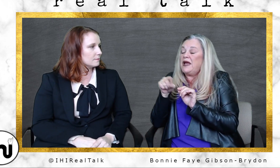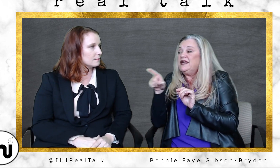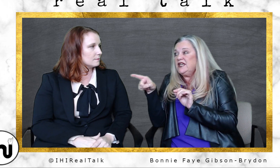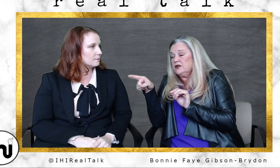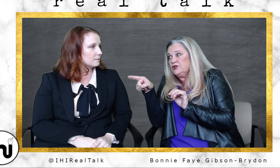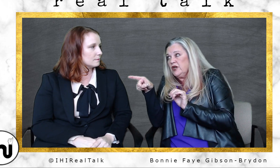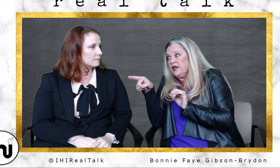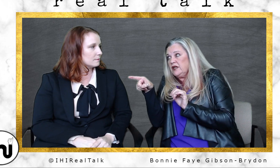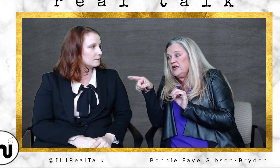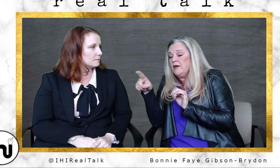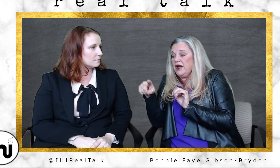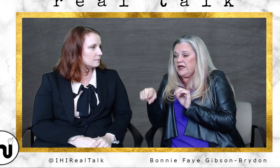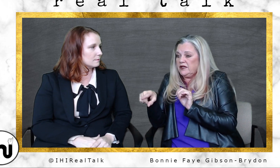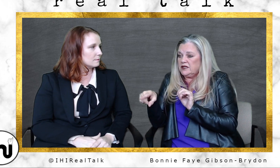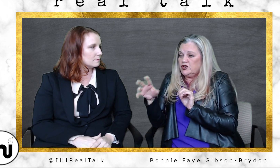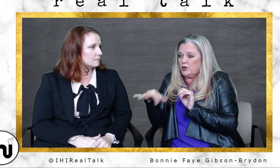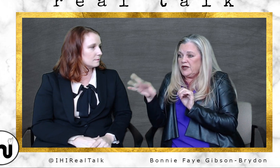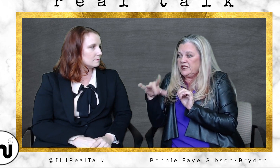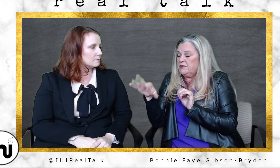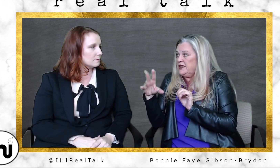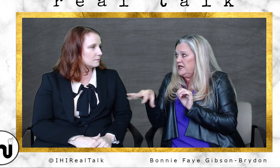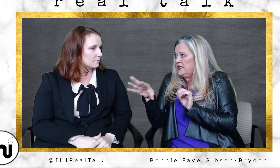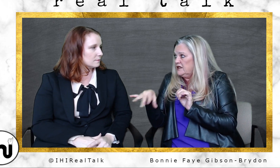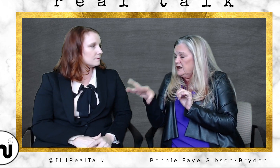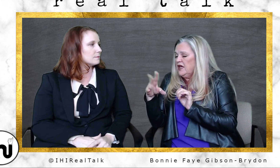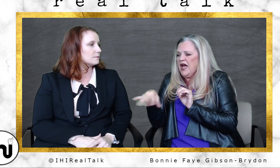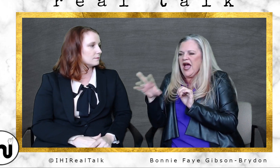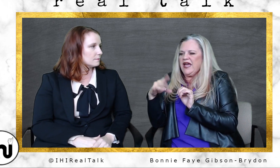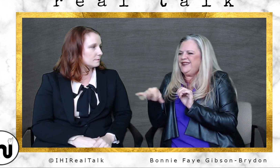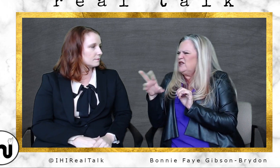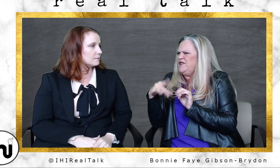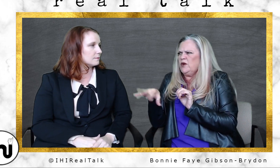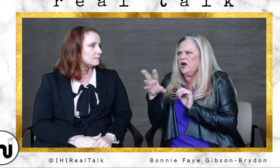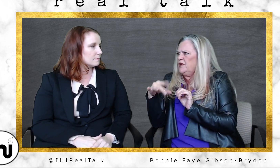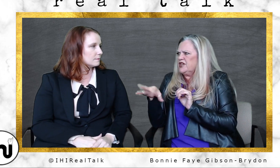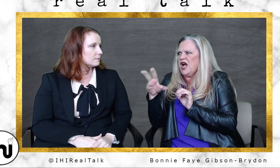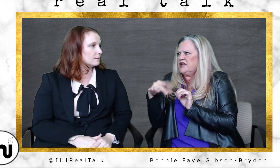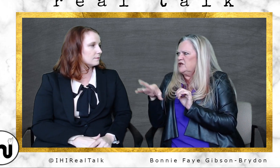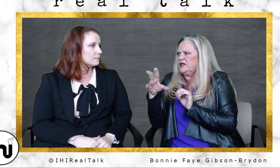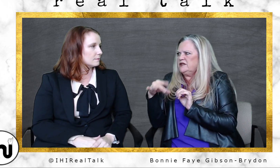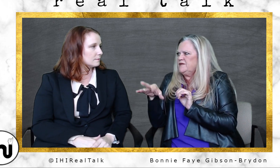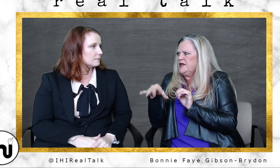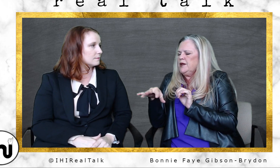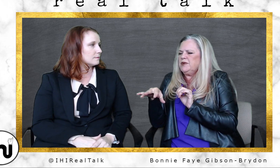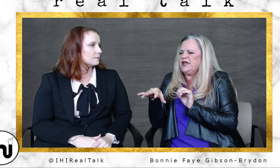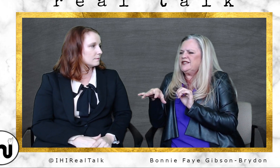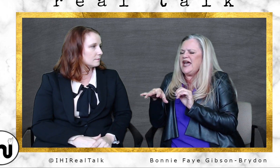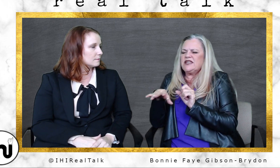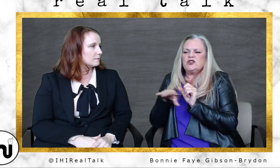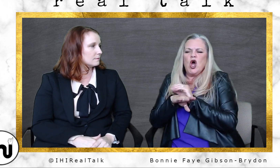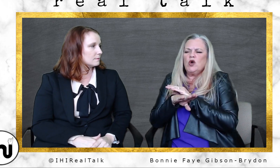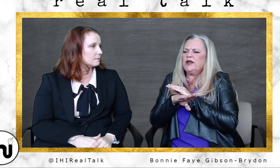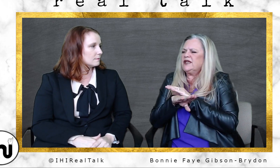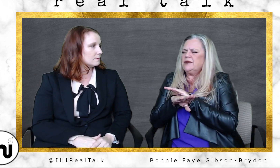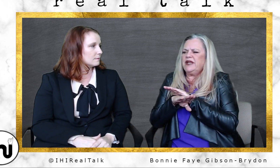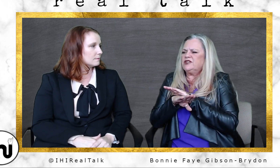legal training, not my interpreting in the beginning, I didn't that well with the Conduit because that totally eliminates all